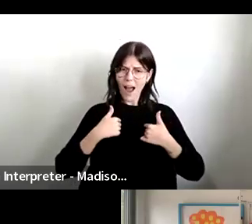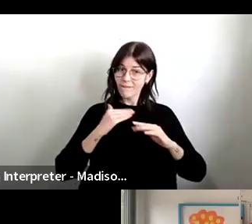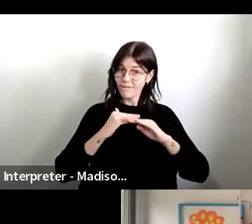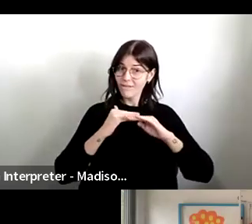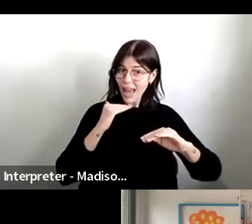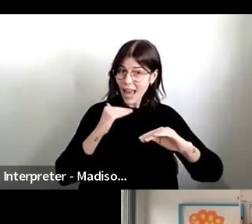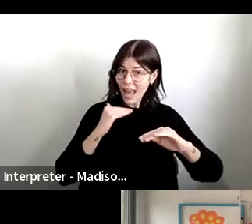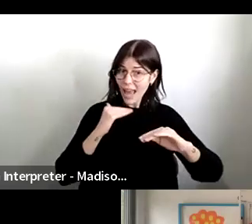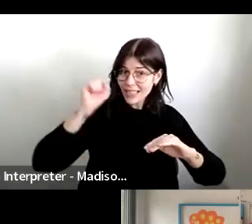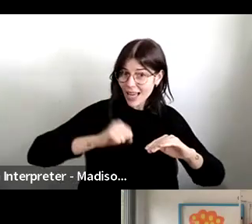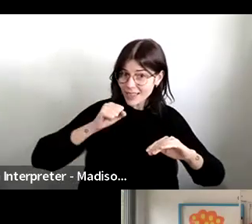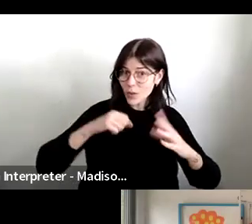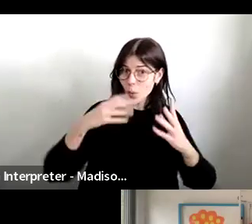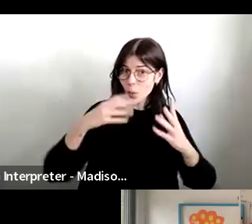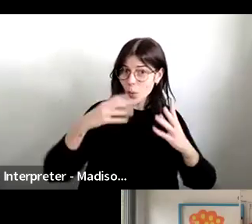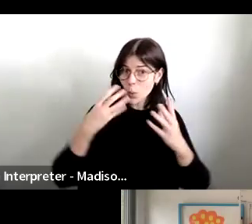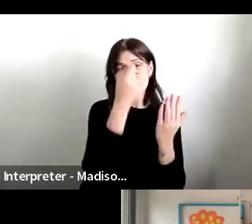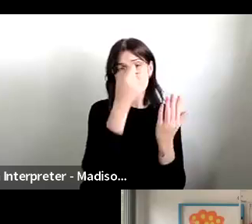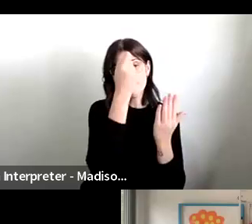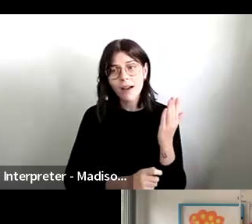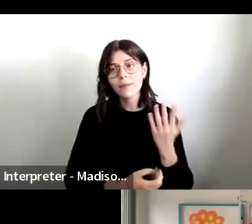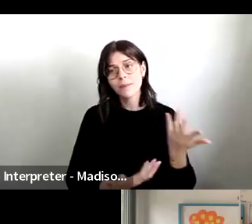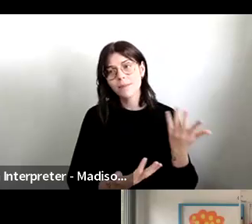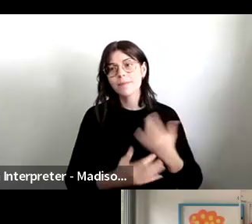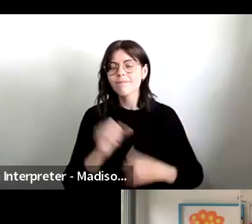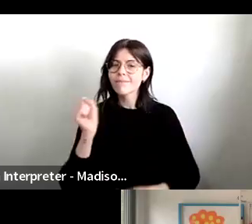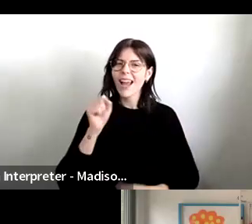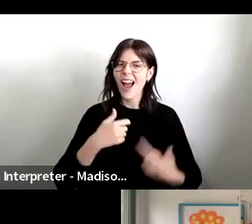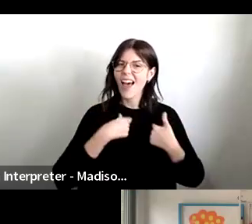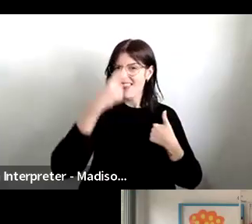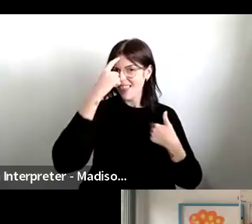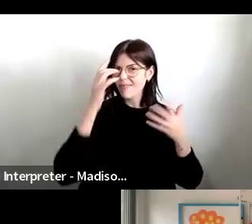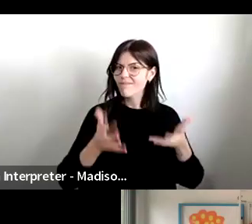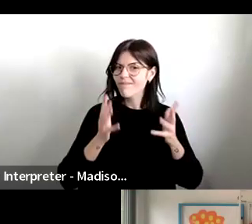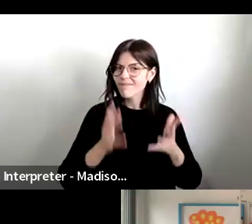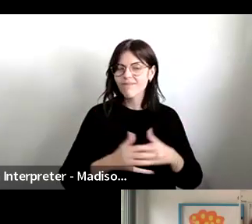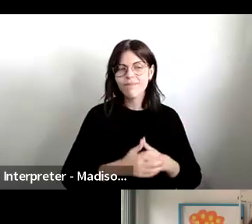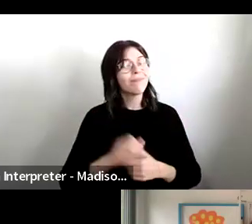across your scores?" I think that's it. >> We often talk about the rank. It's not